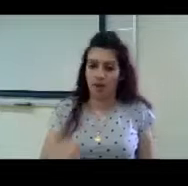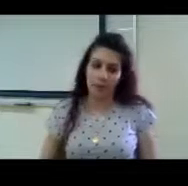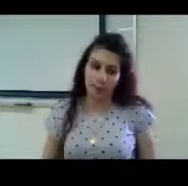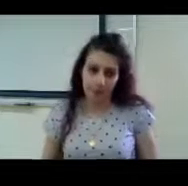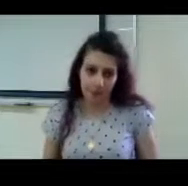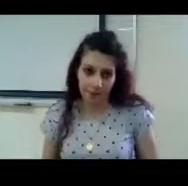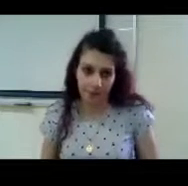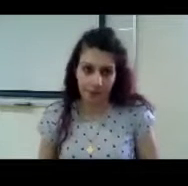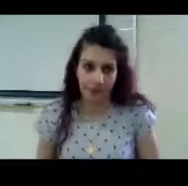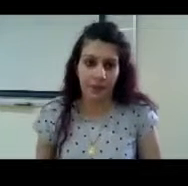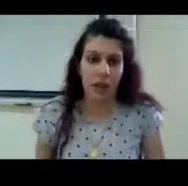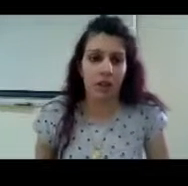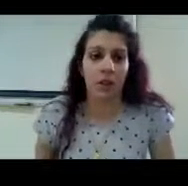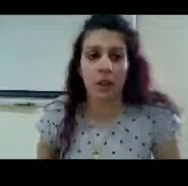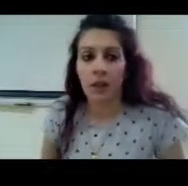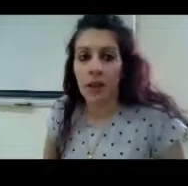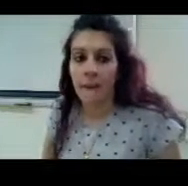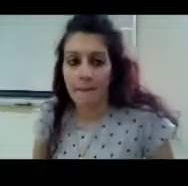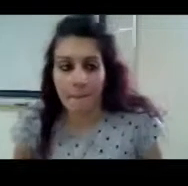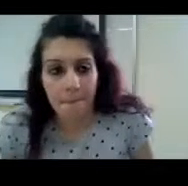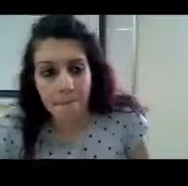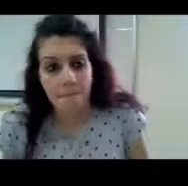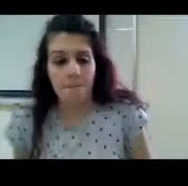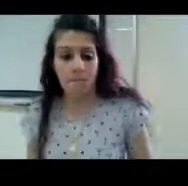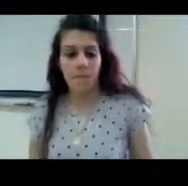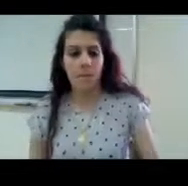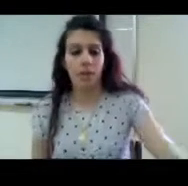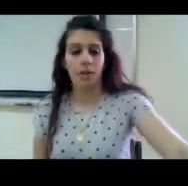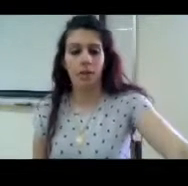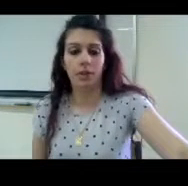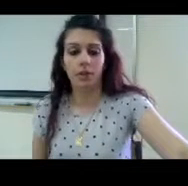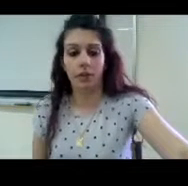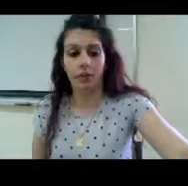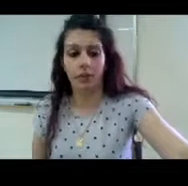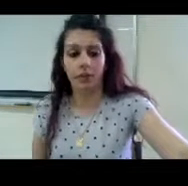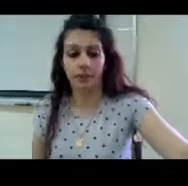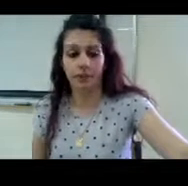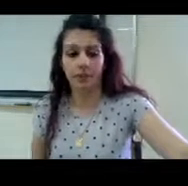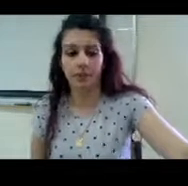ensuring a community-based approach noting that refugees and Jordanians have